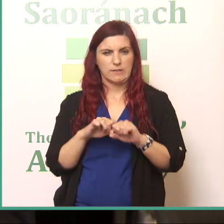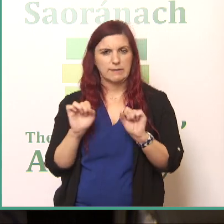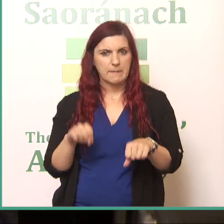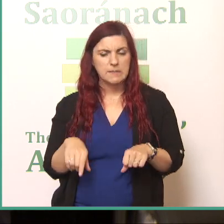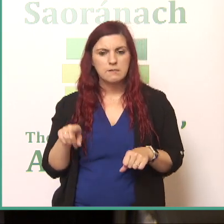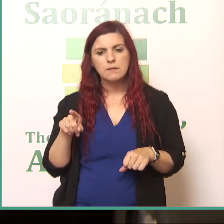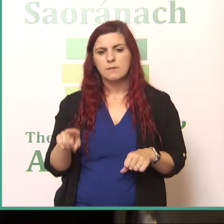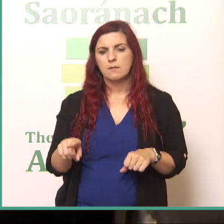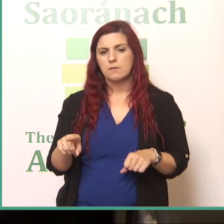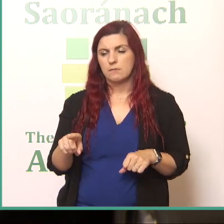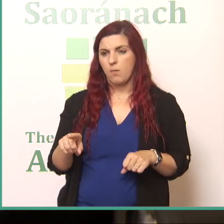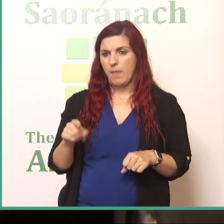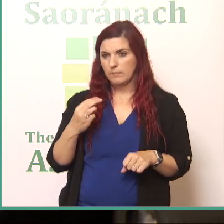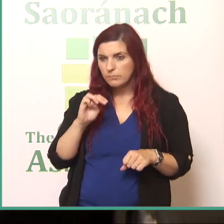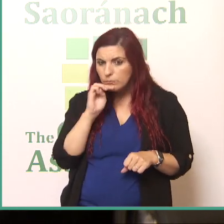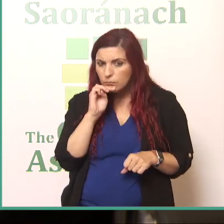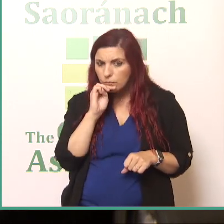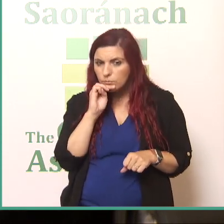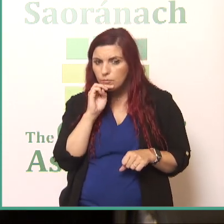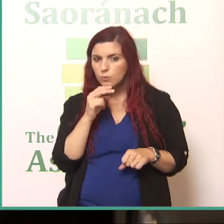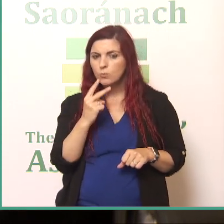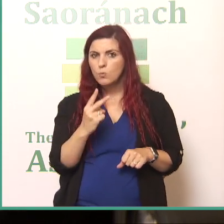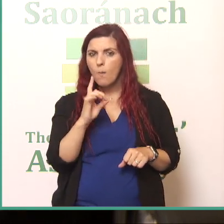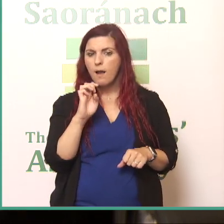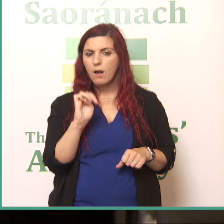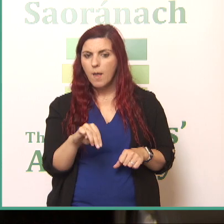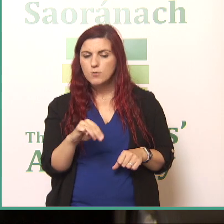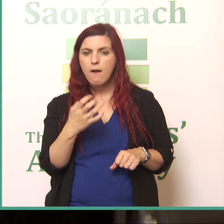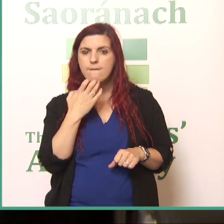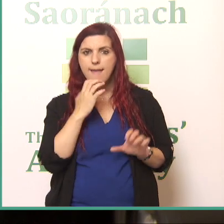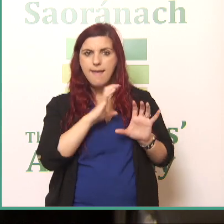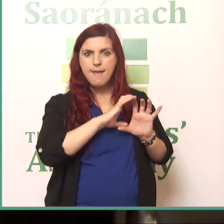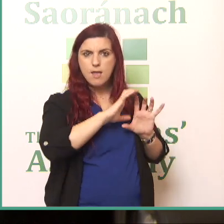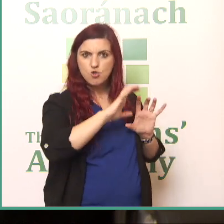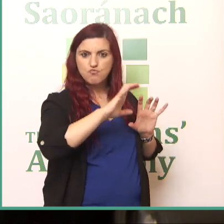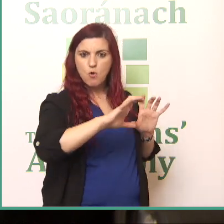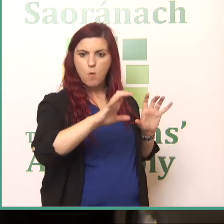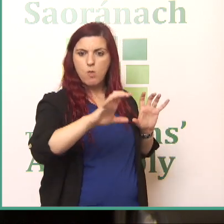and that resulted in two kilometers of hedge Road being planted on our farm